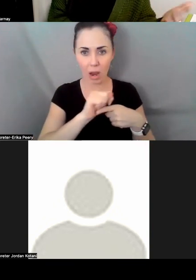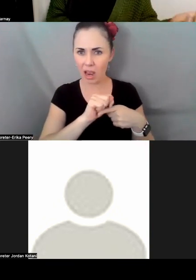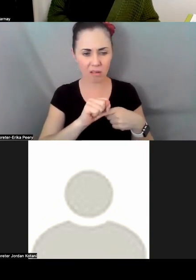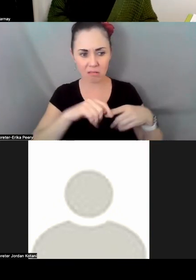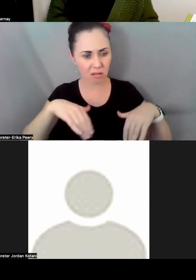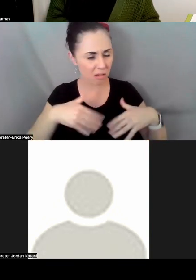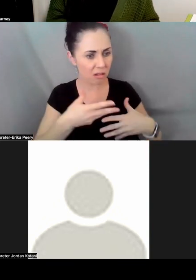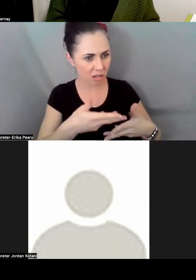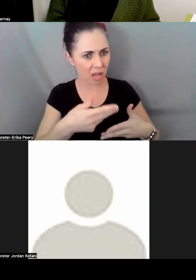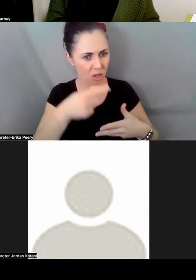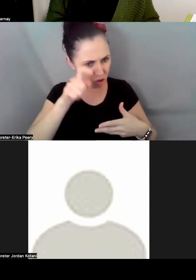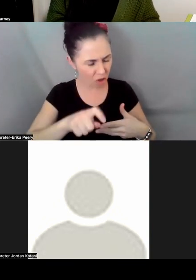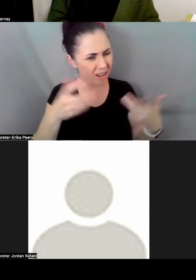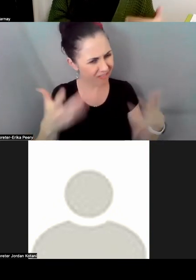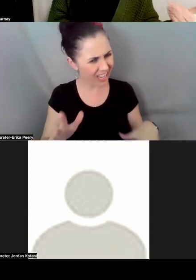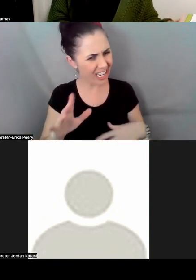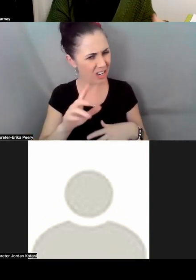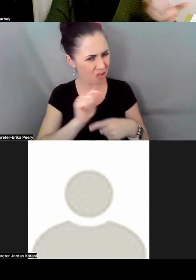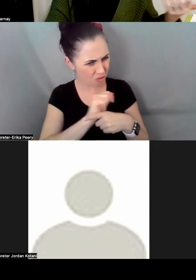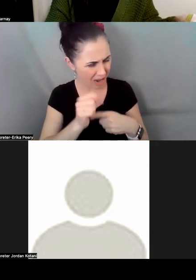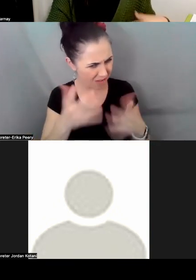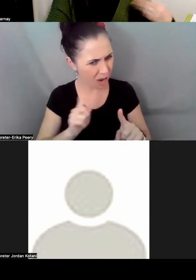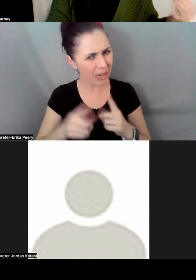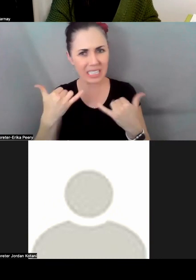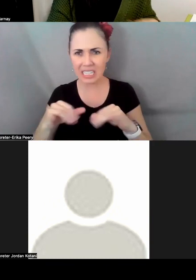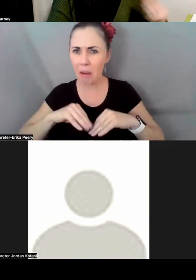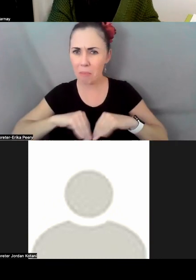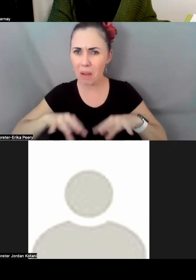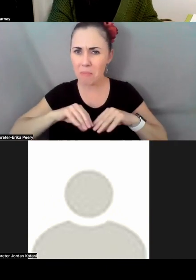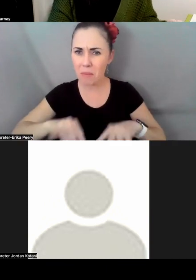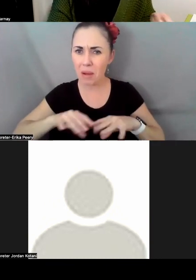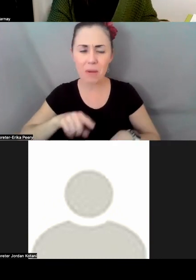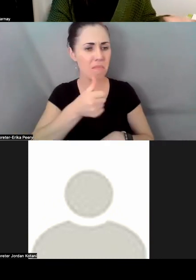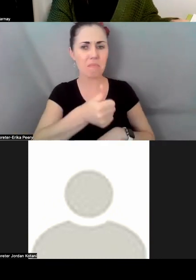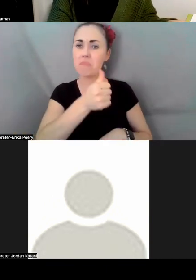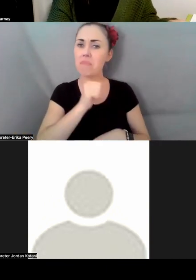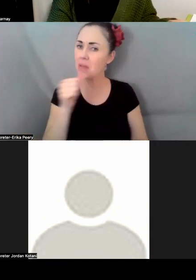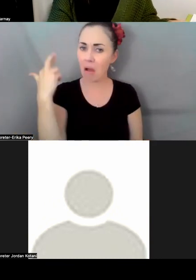think they should be able to potty-train still having accidents. They don't realize that they